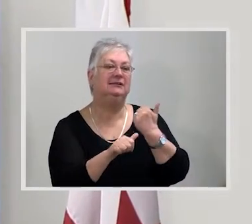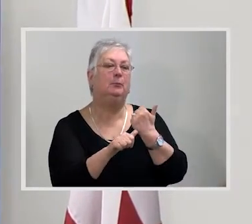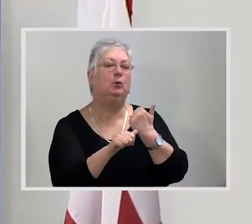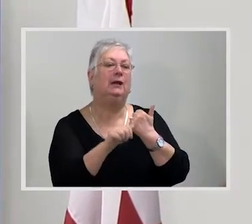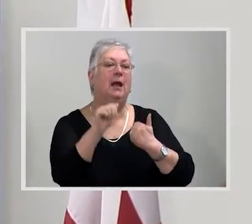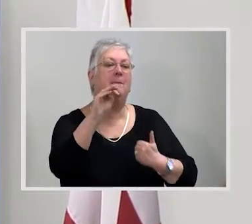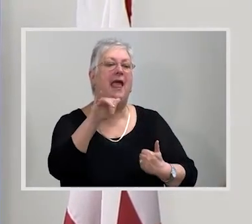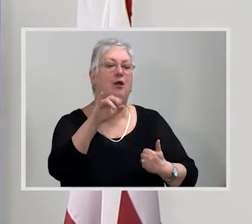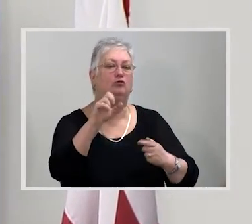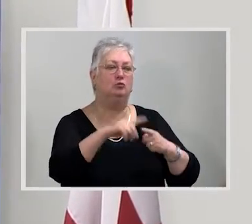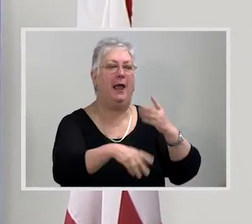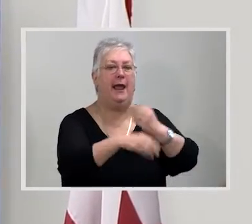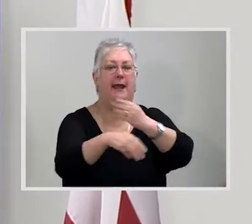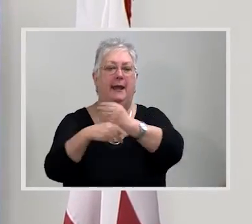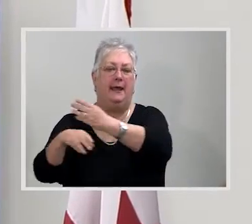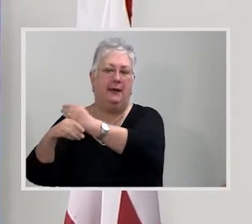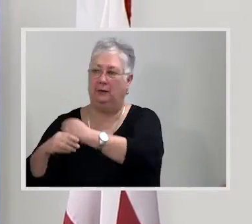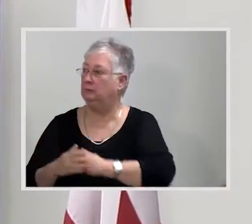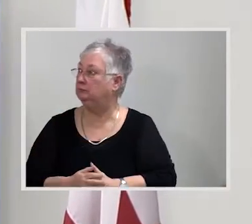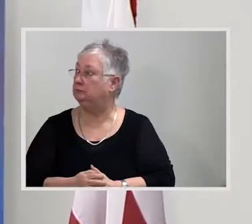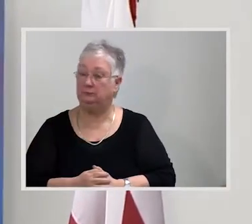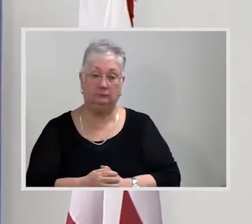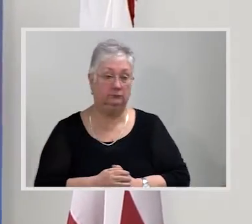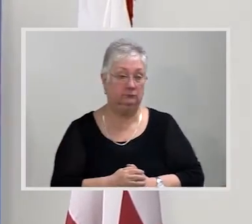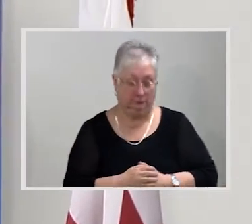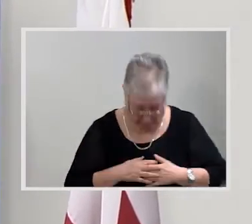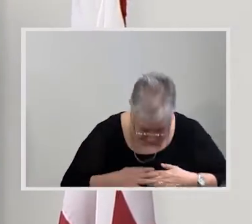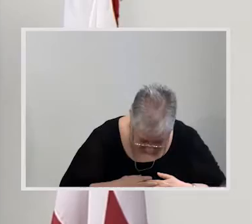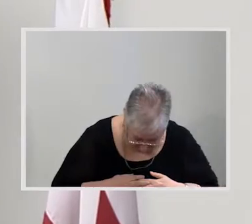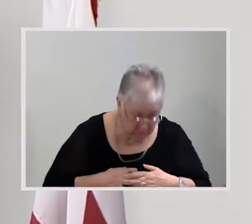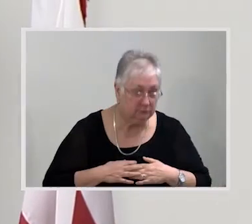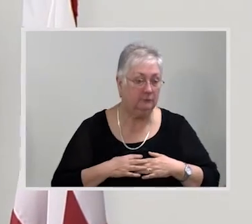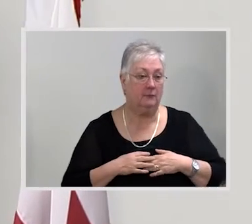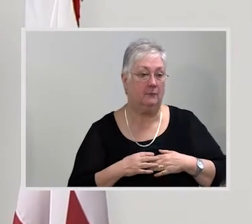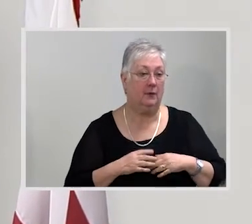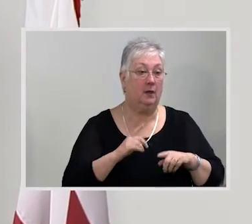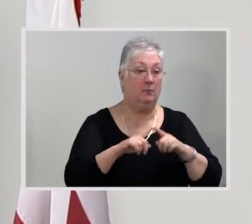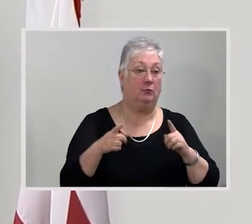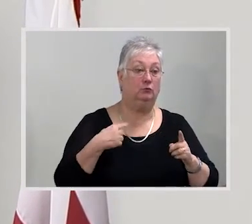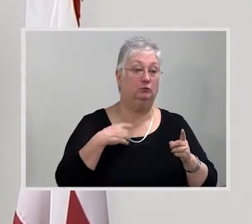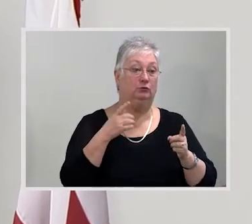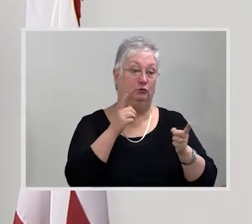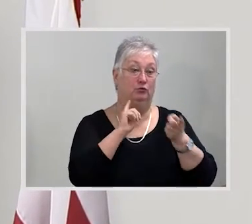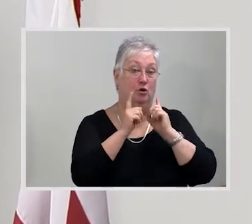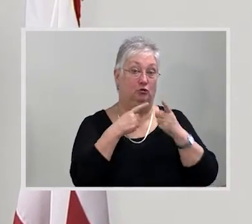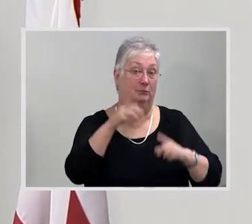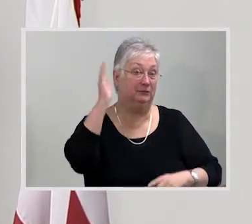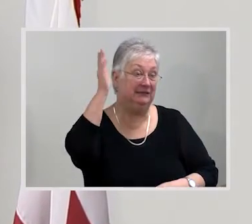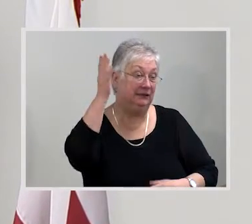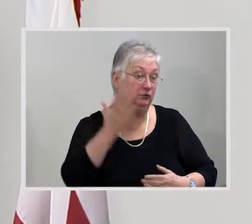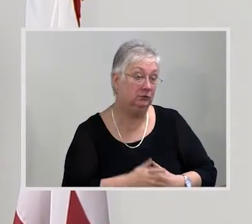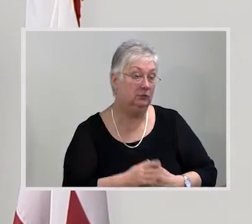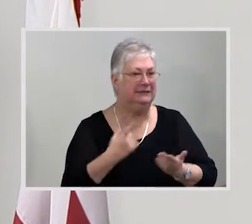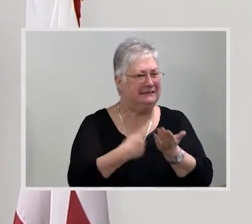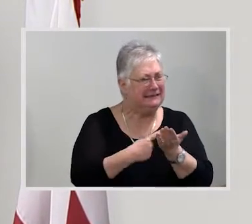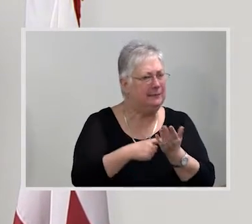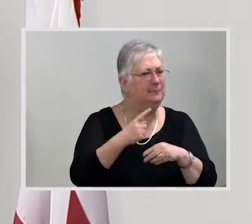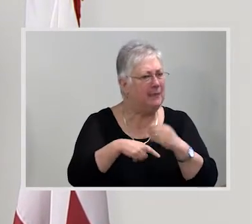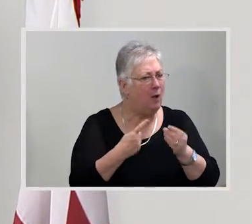BUT YOU HEARD THEM IN THEIR PRESENTATIONS TALK ABOUT SOME OF THE VERY IMPORTANT THINGS WE WERE ABLE TO GET DONE LAST YEAR.